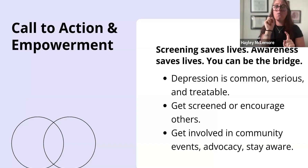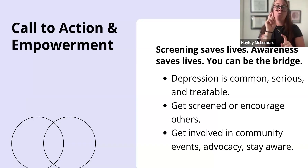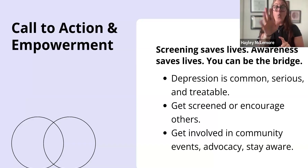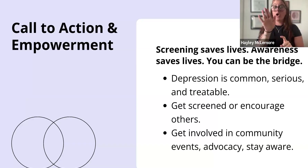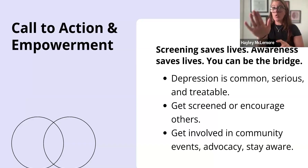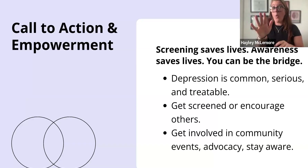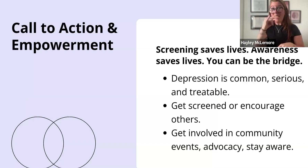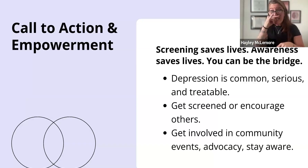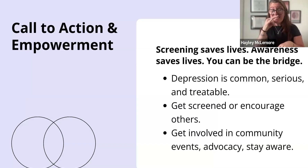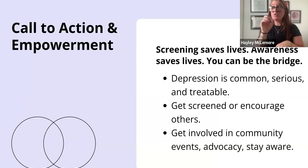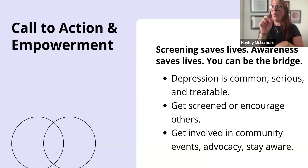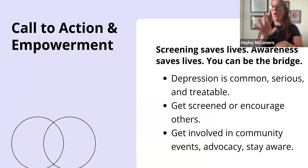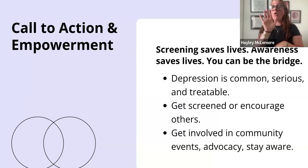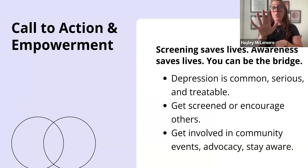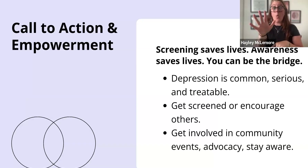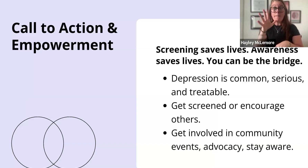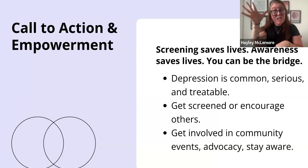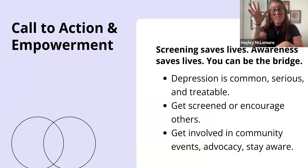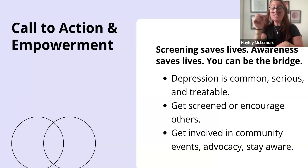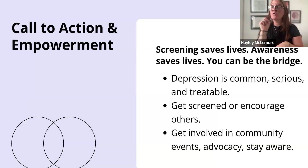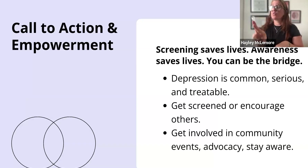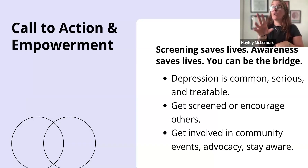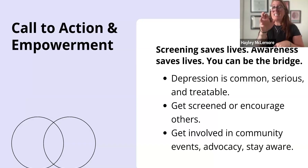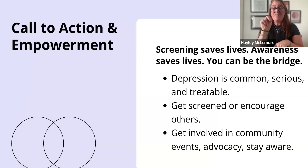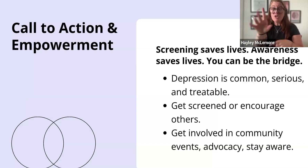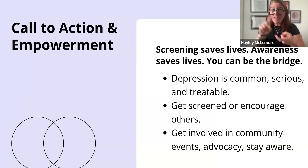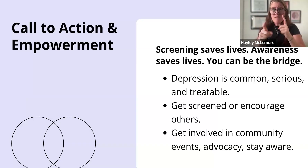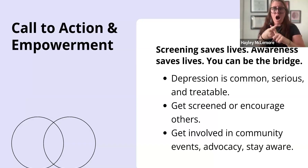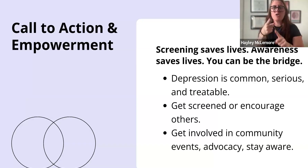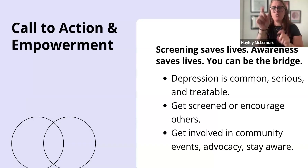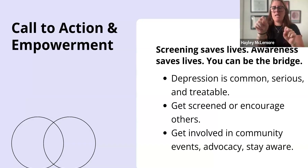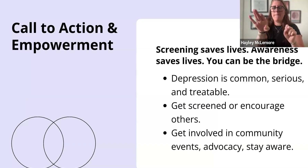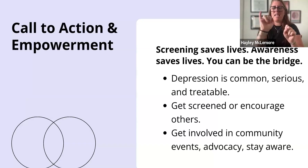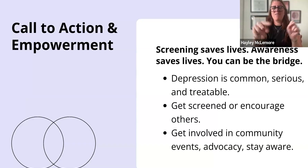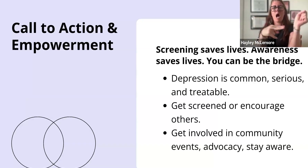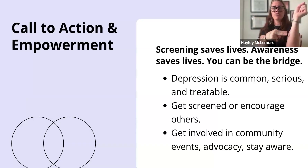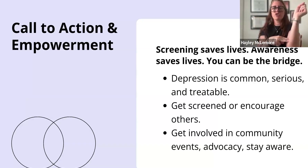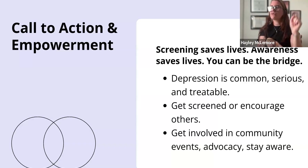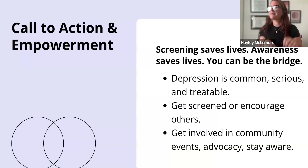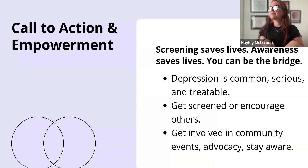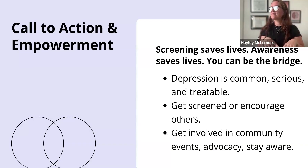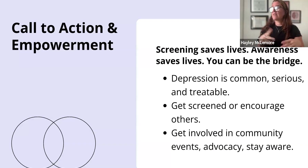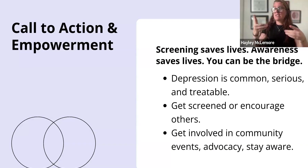and really us knowing can be the bridge to our friends, to our kids, to our parents, to our community.